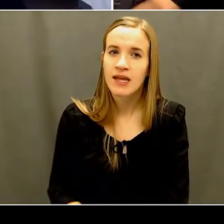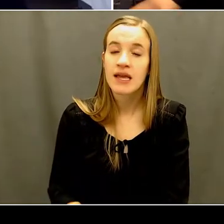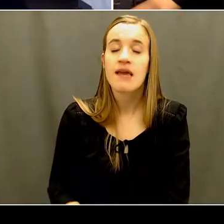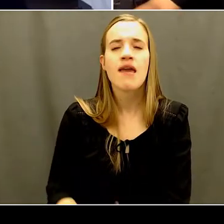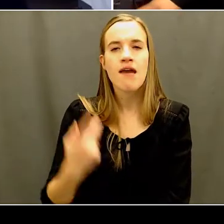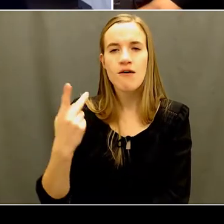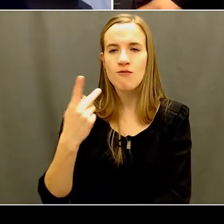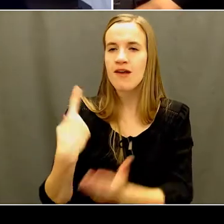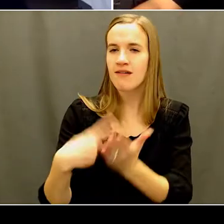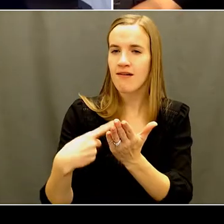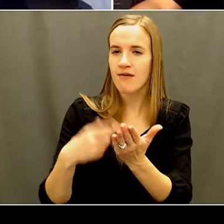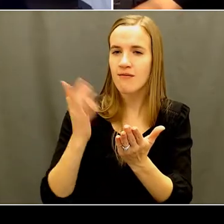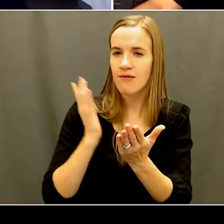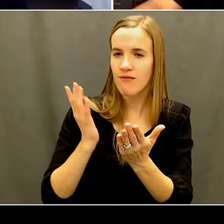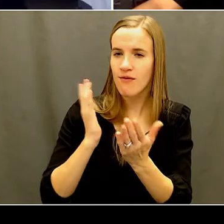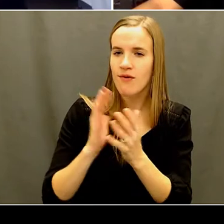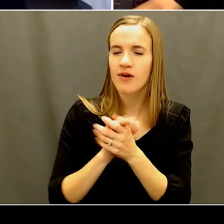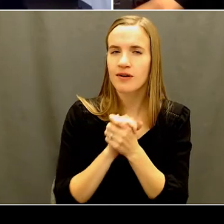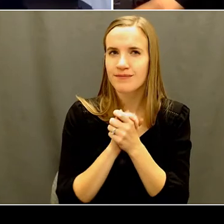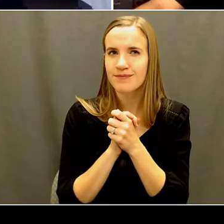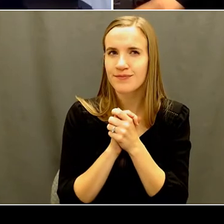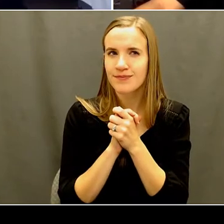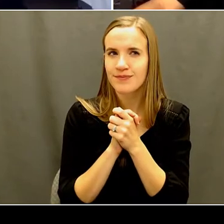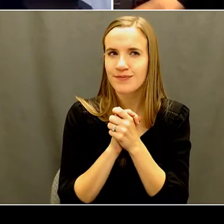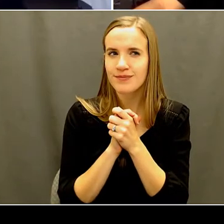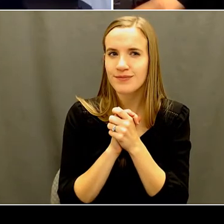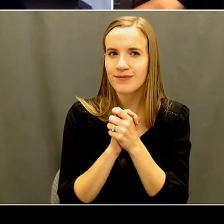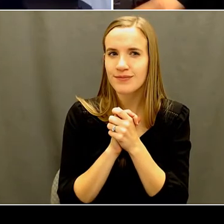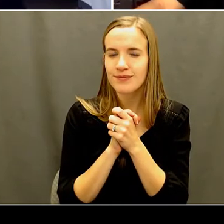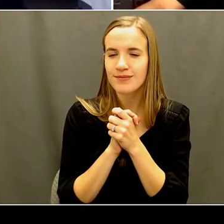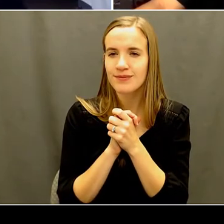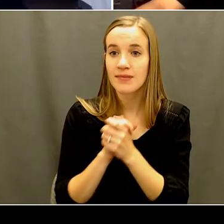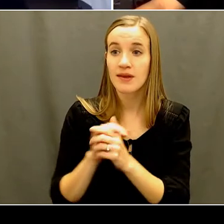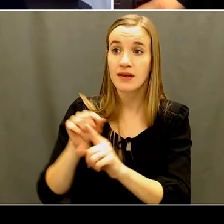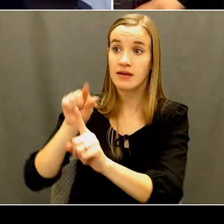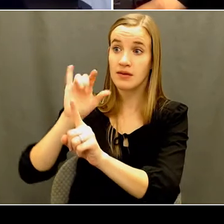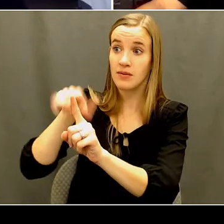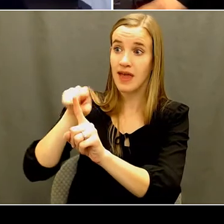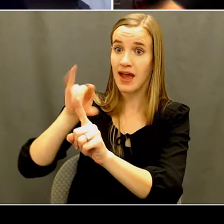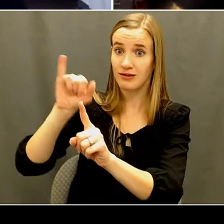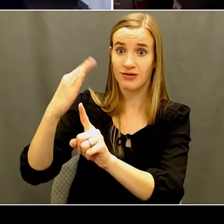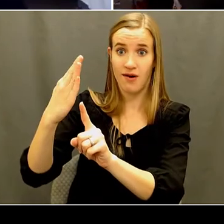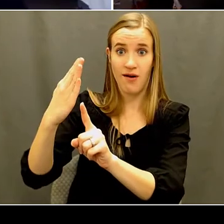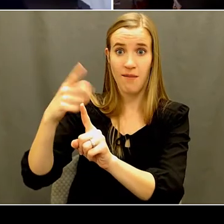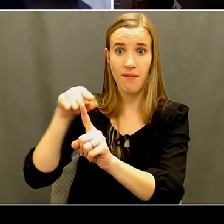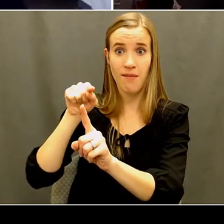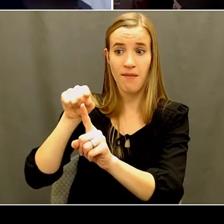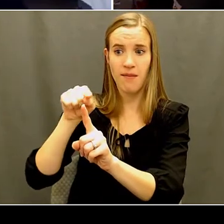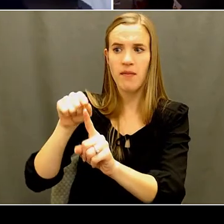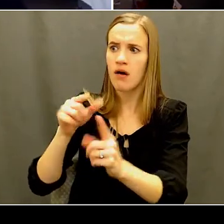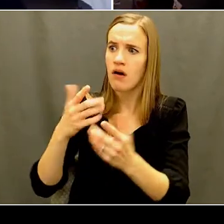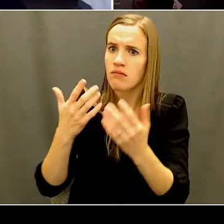personally, was I often had to toe the agency line, even if I disagreed with